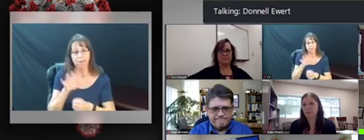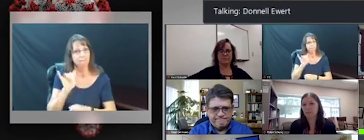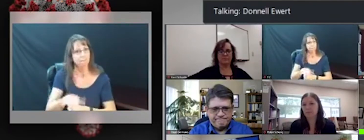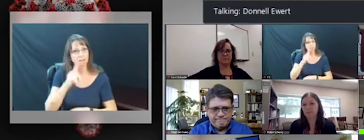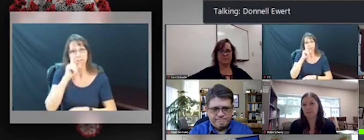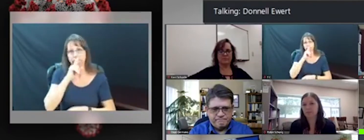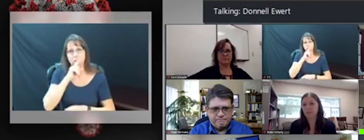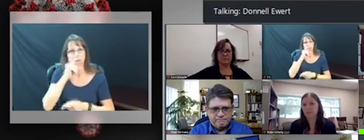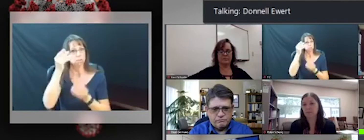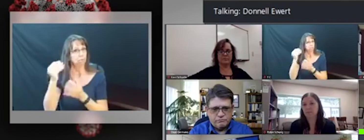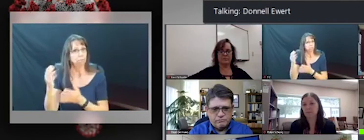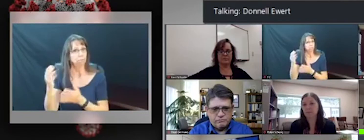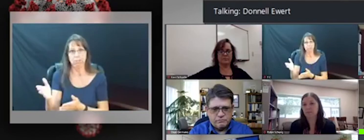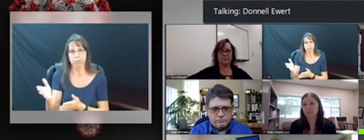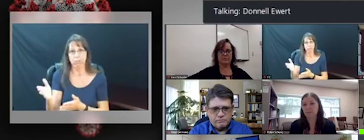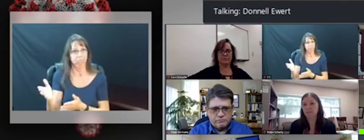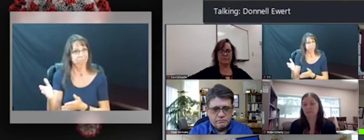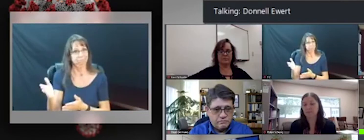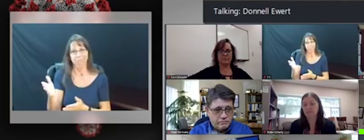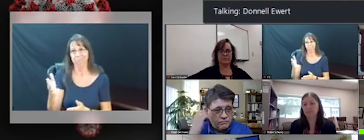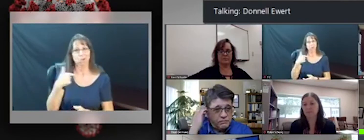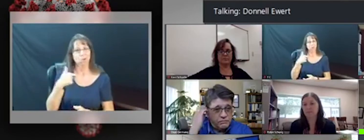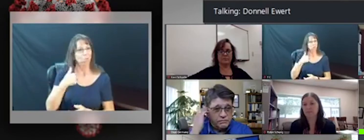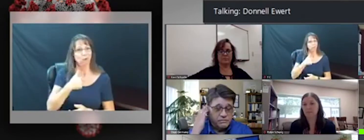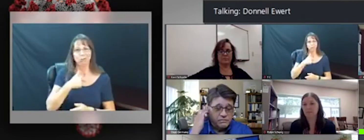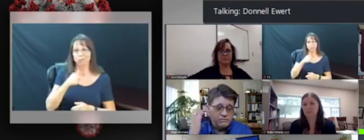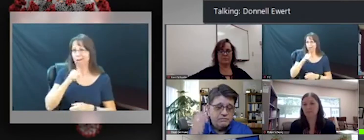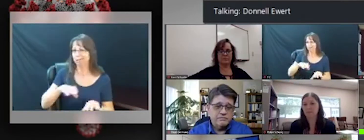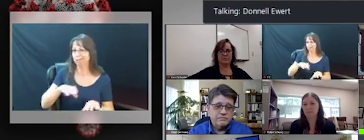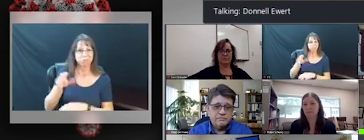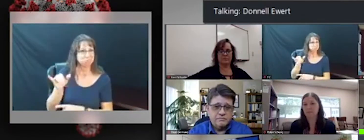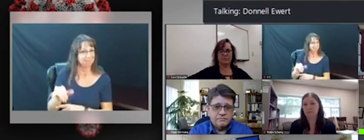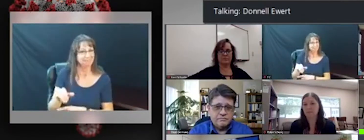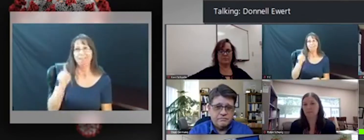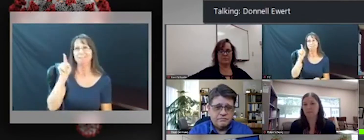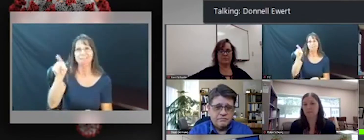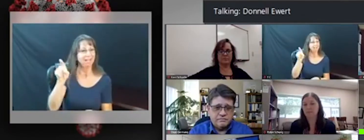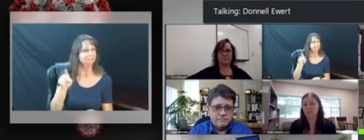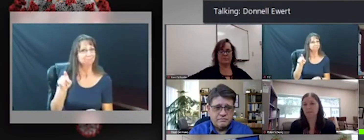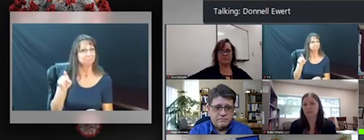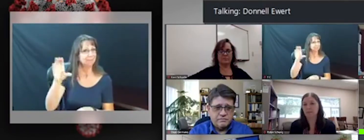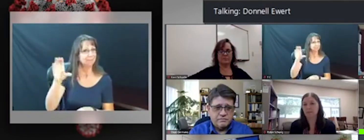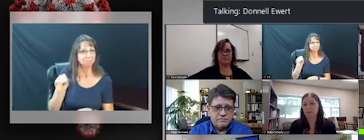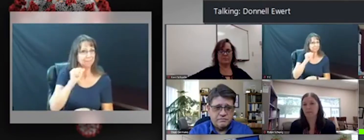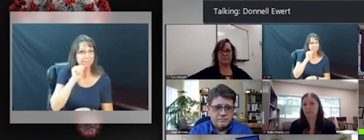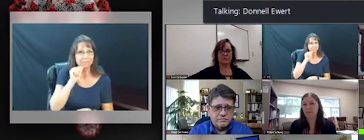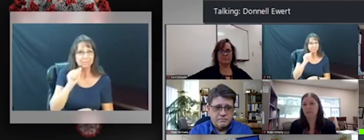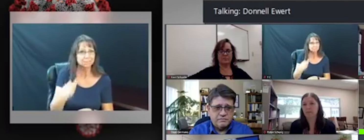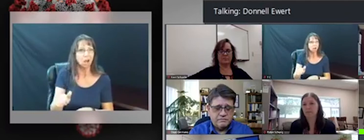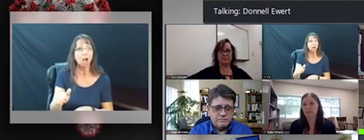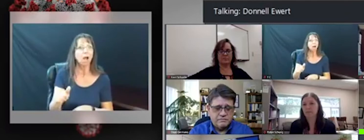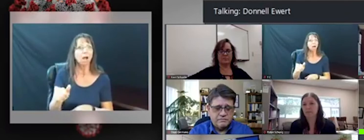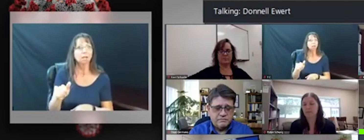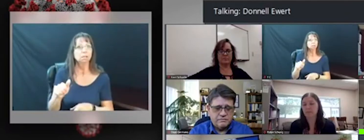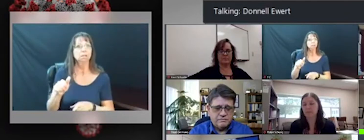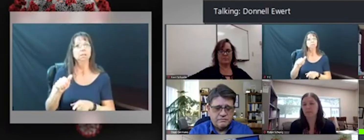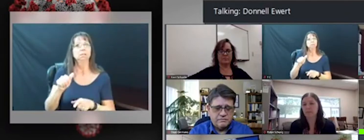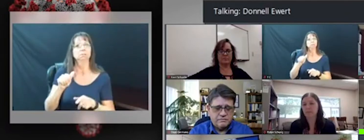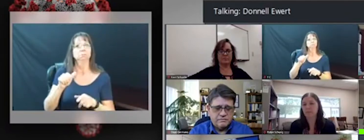the 19th Century, as far as I know. The idea here is that you have a group that's been vaccinated